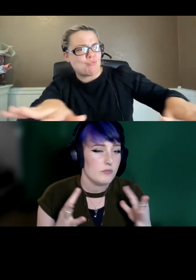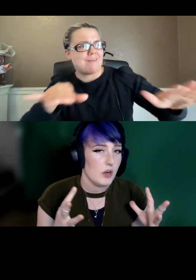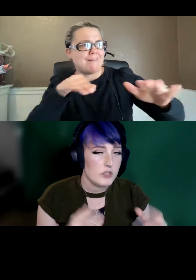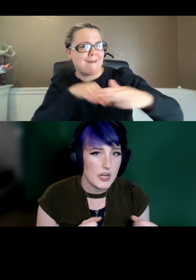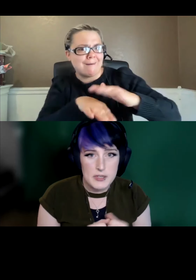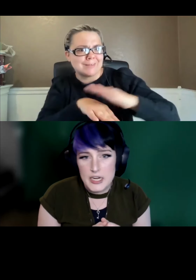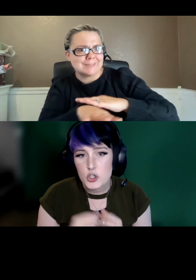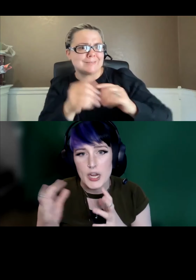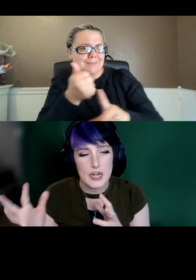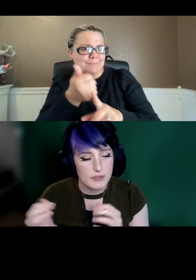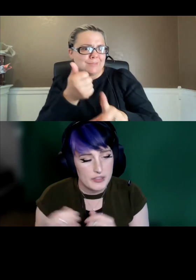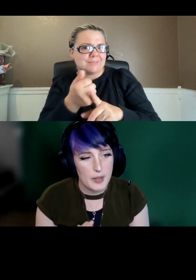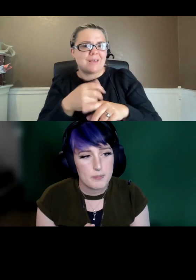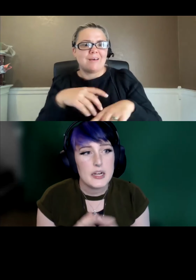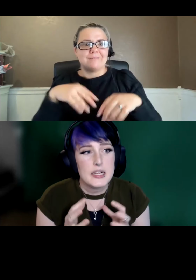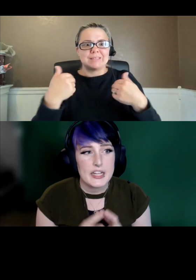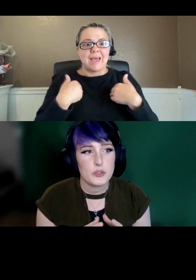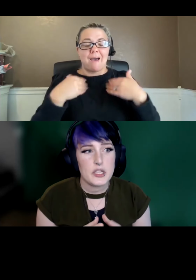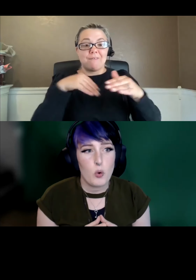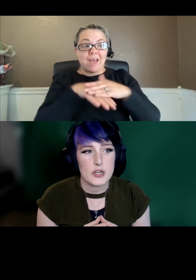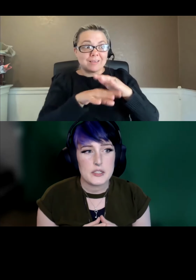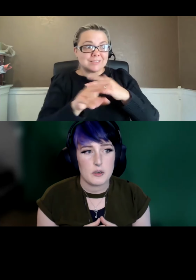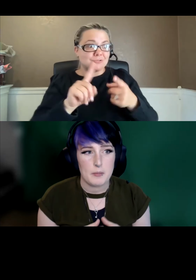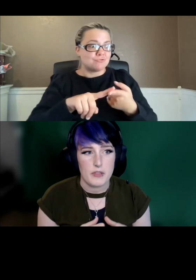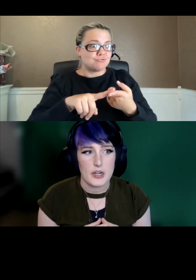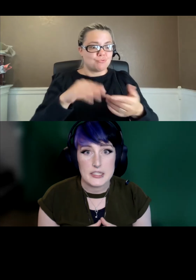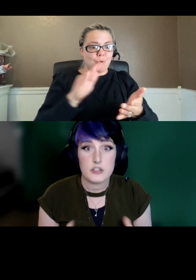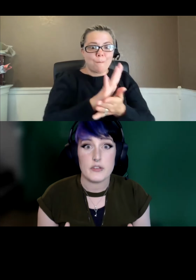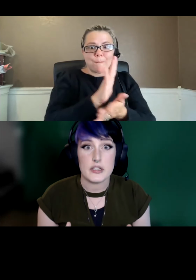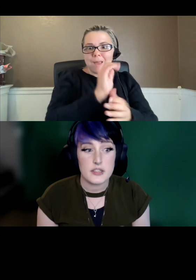you know, documentation and everything, but it's really important to remember that it's a service